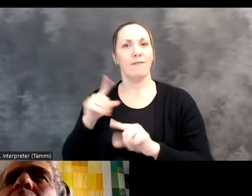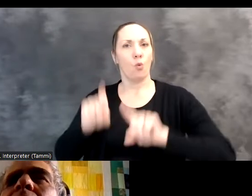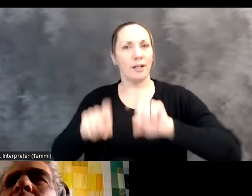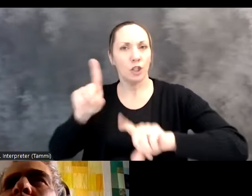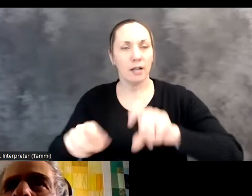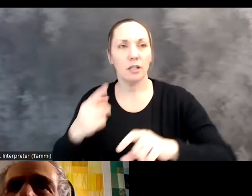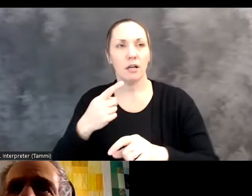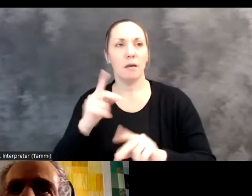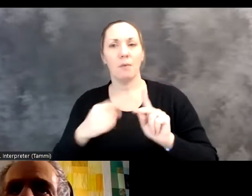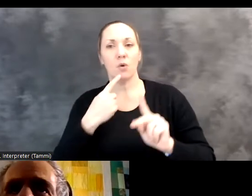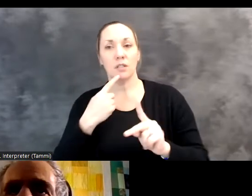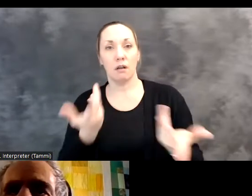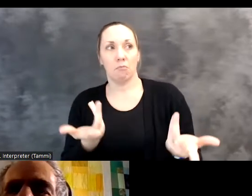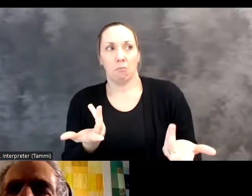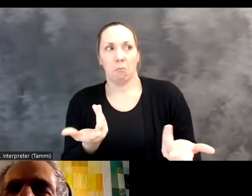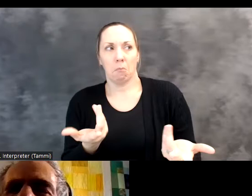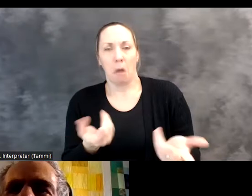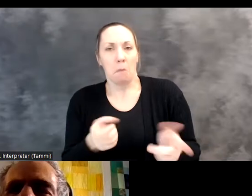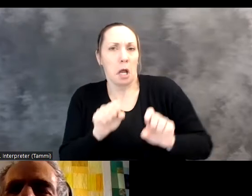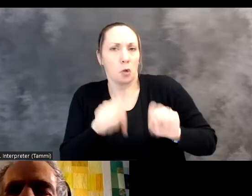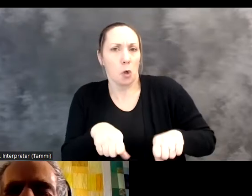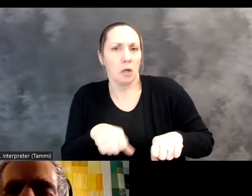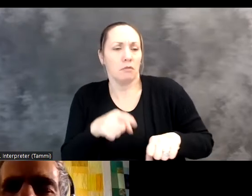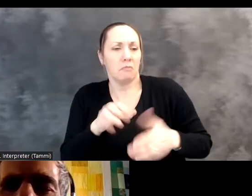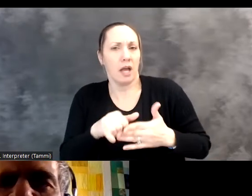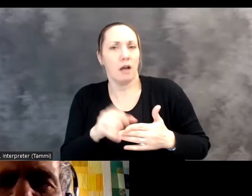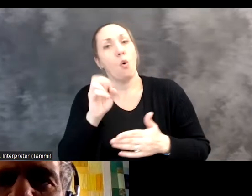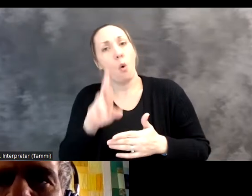. The under researched circumstances, especially if you kind of request